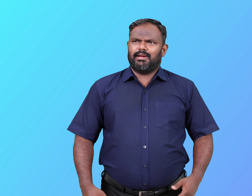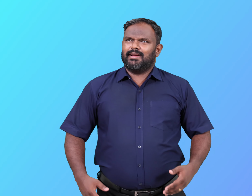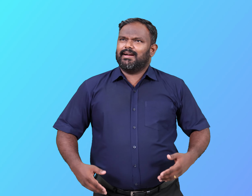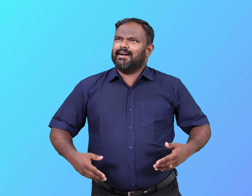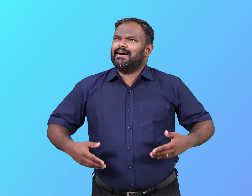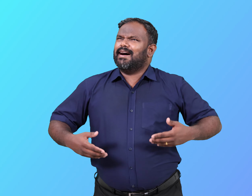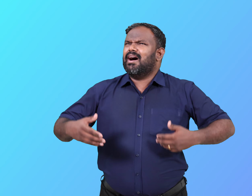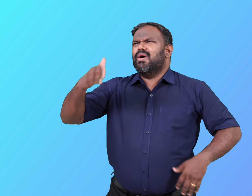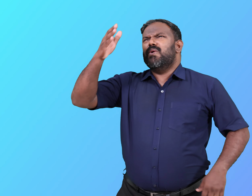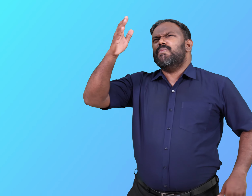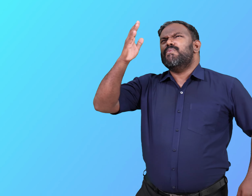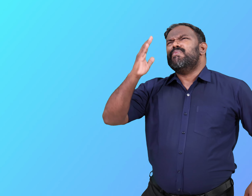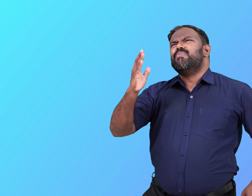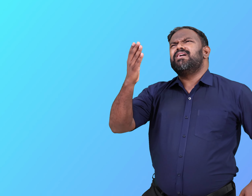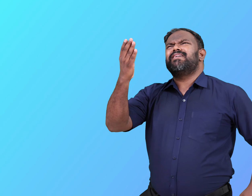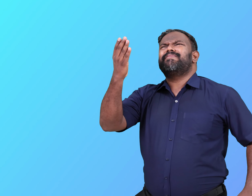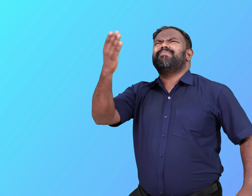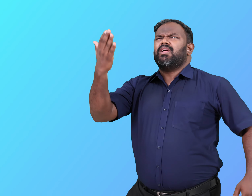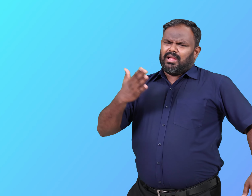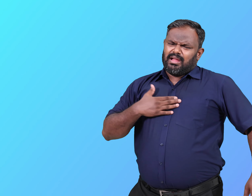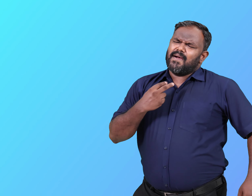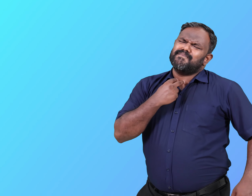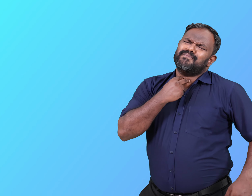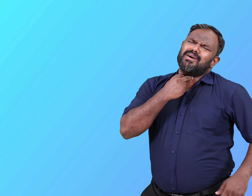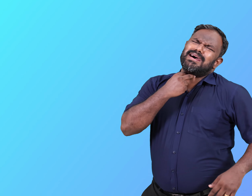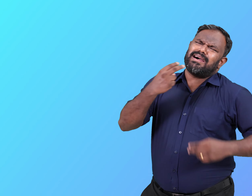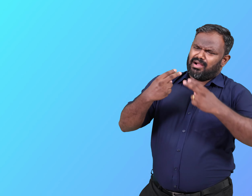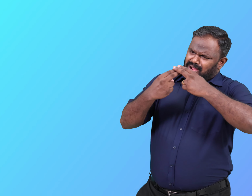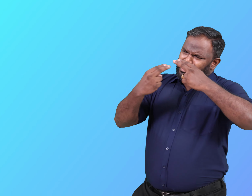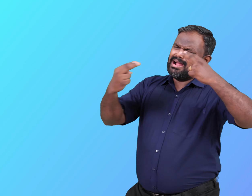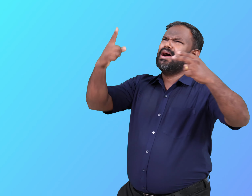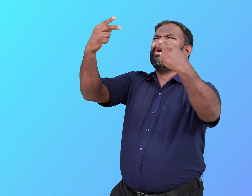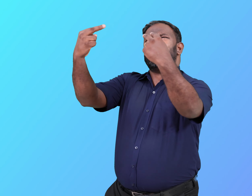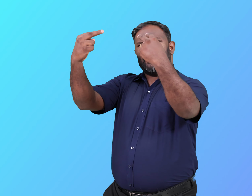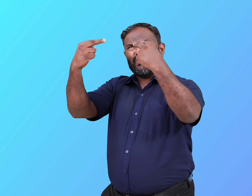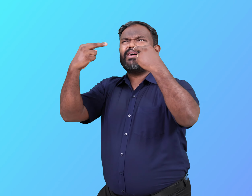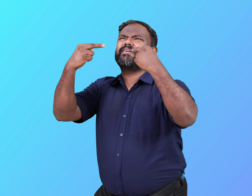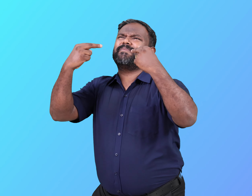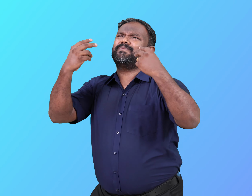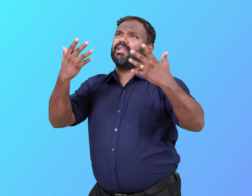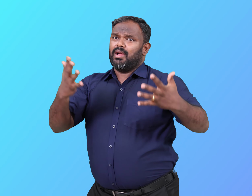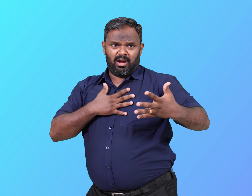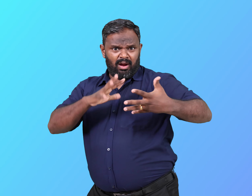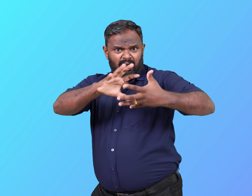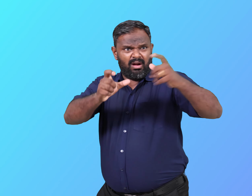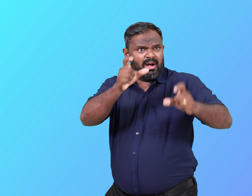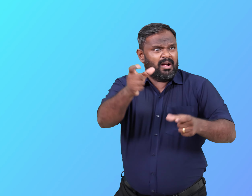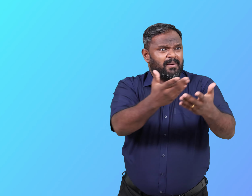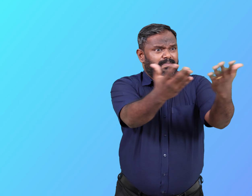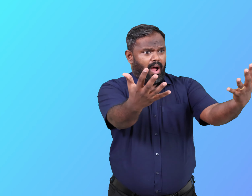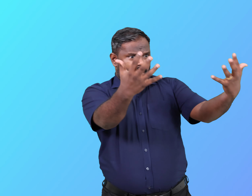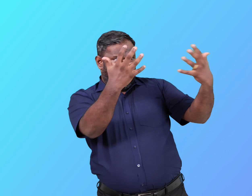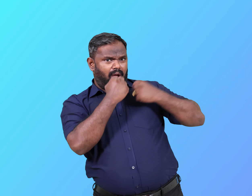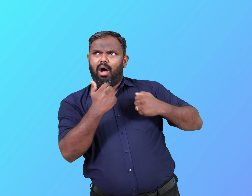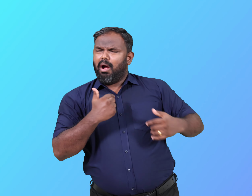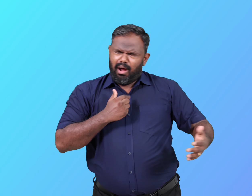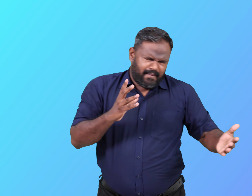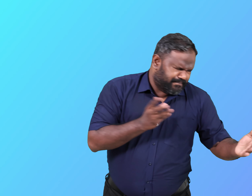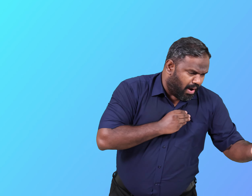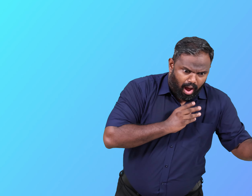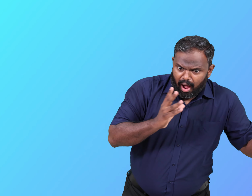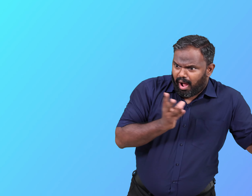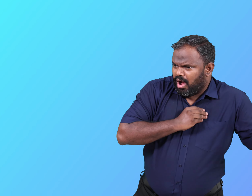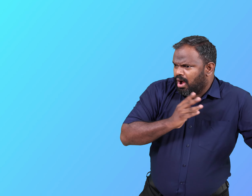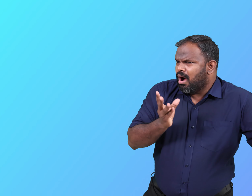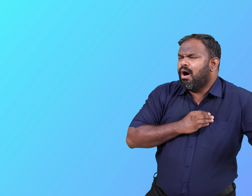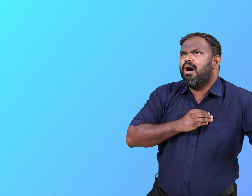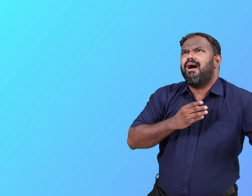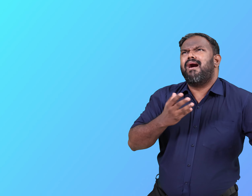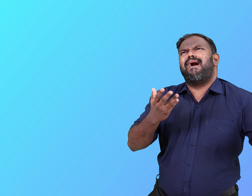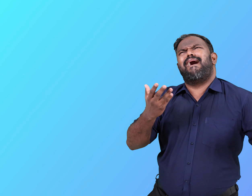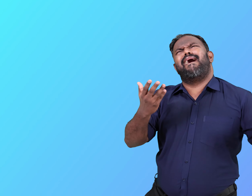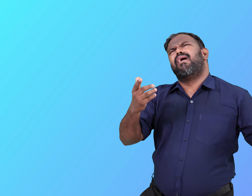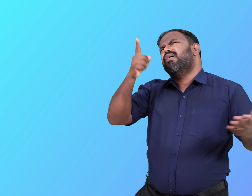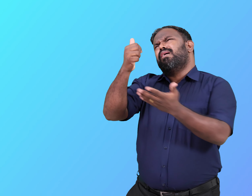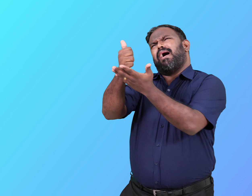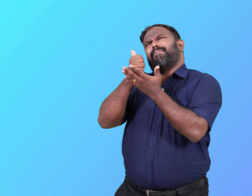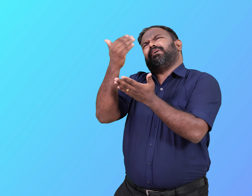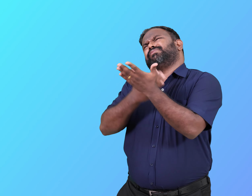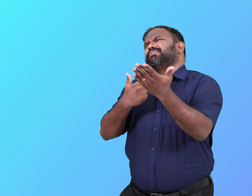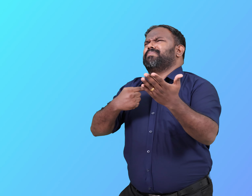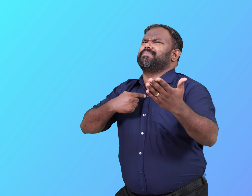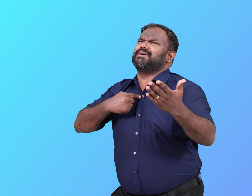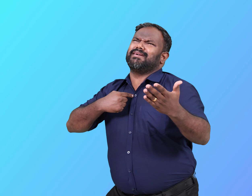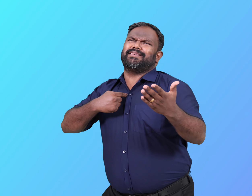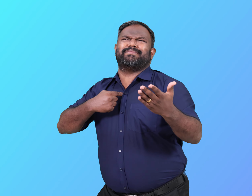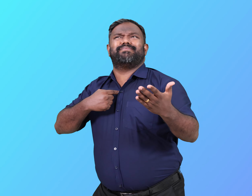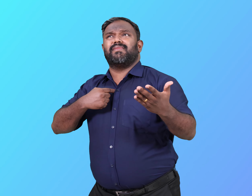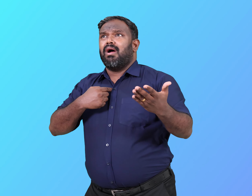God, listen to my complaint. Save me from the terrible threats of my enemies!